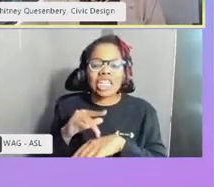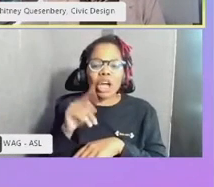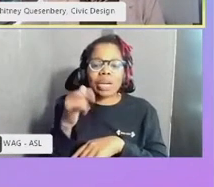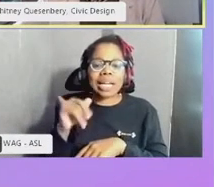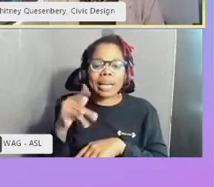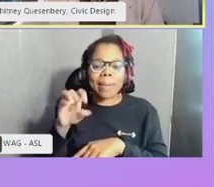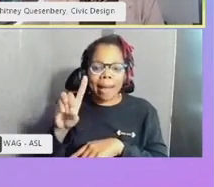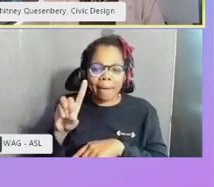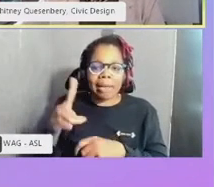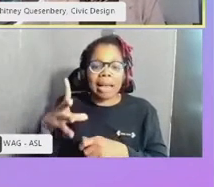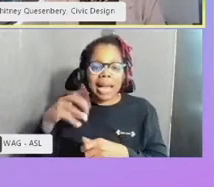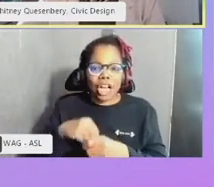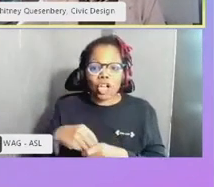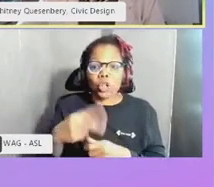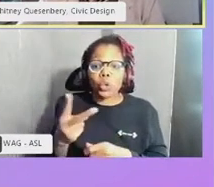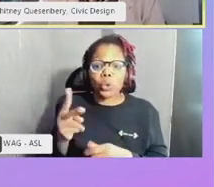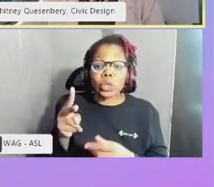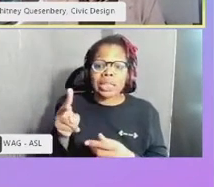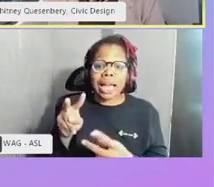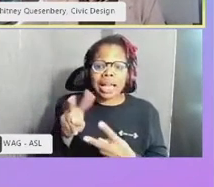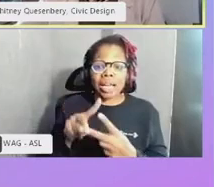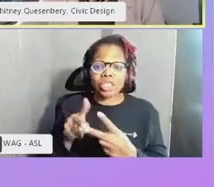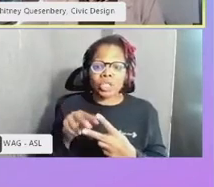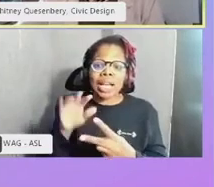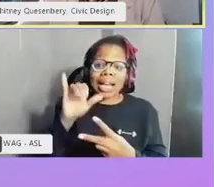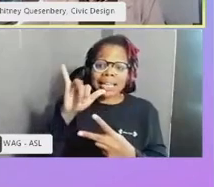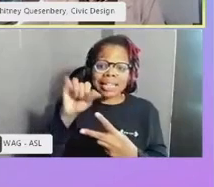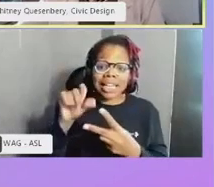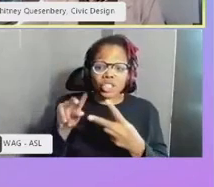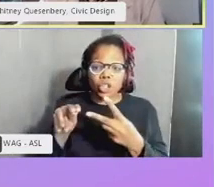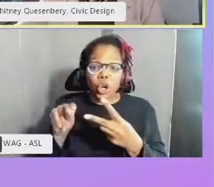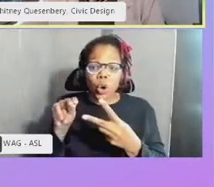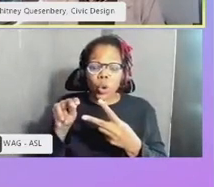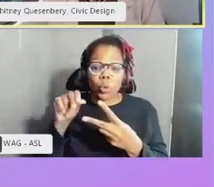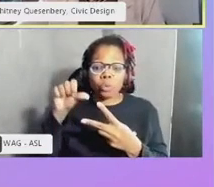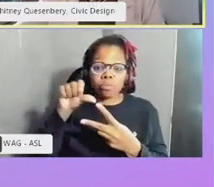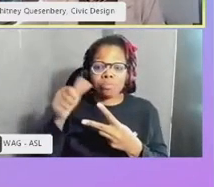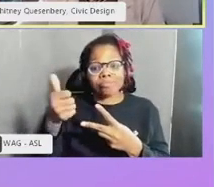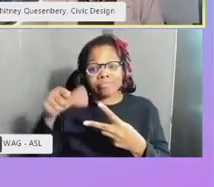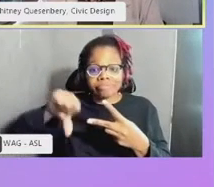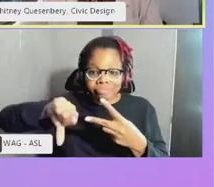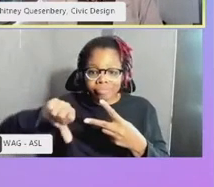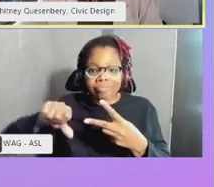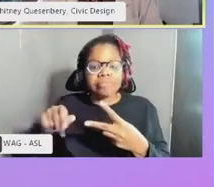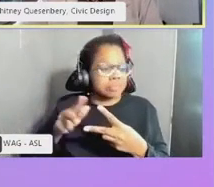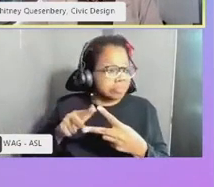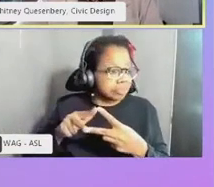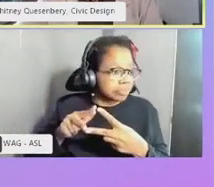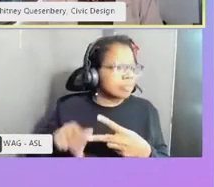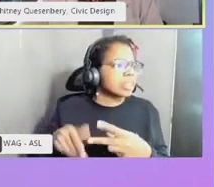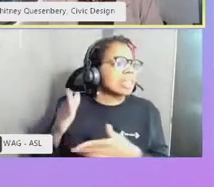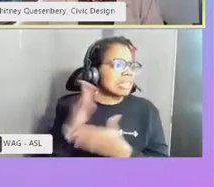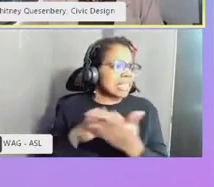of other everybody votes on one of these. Below there are some pictures of tactile keypads